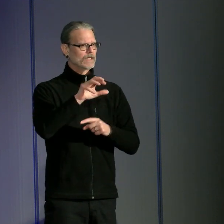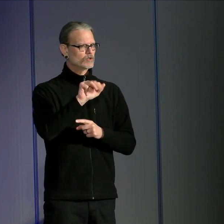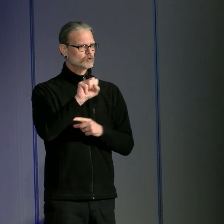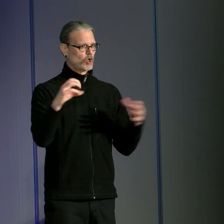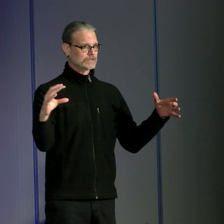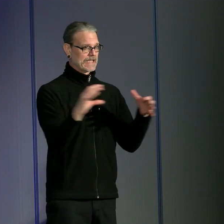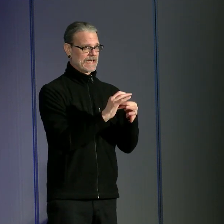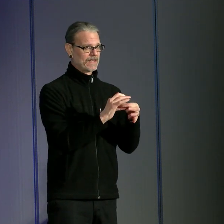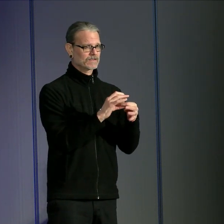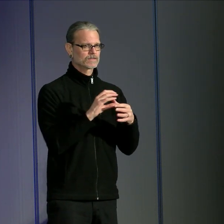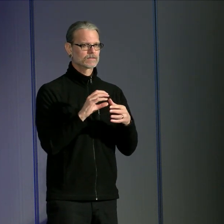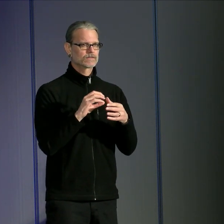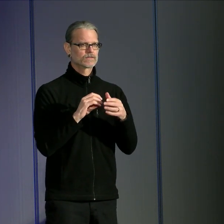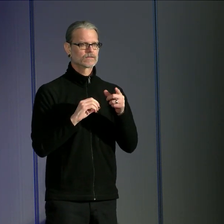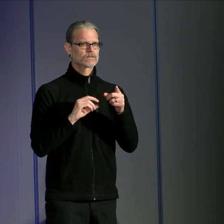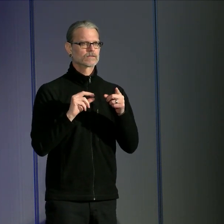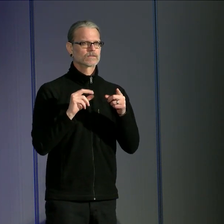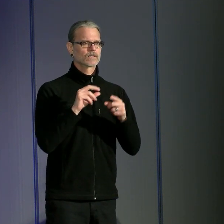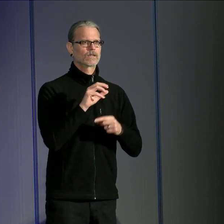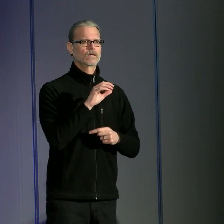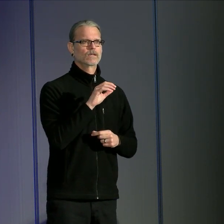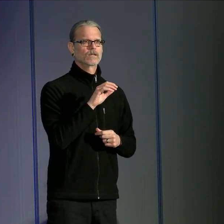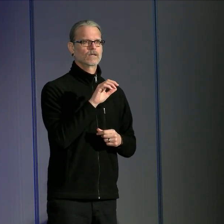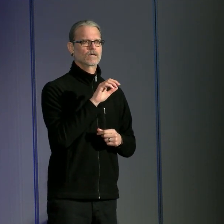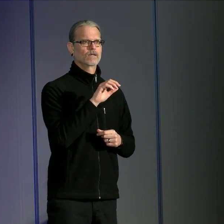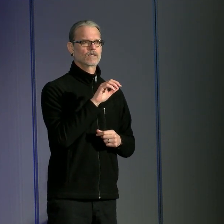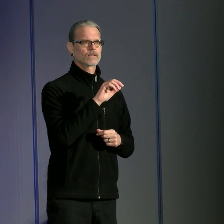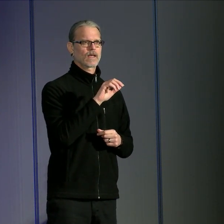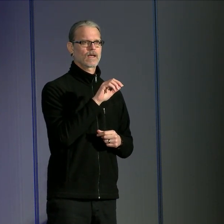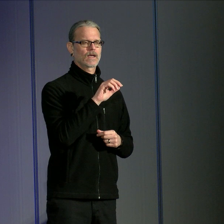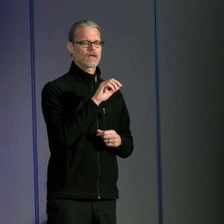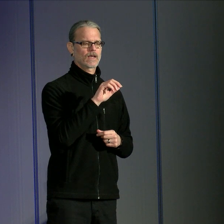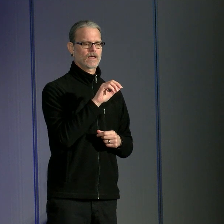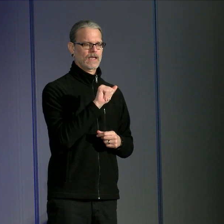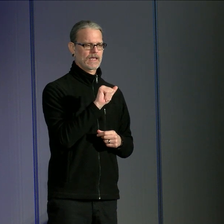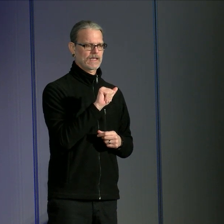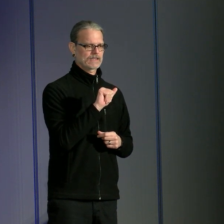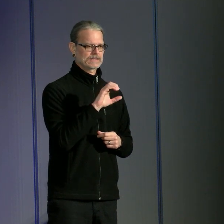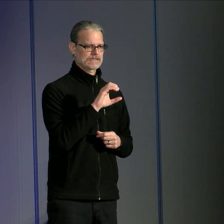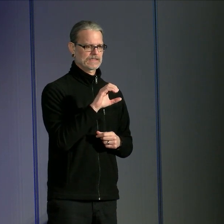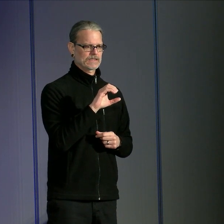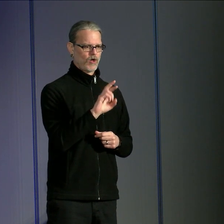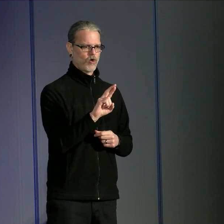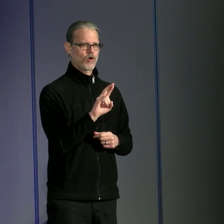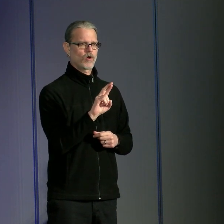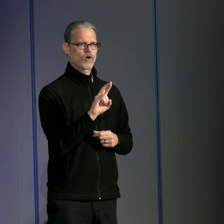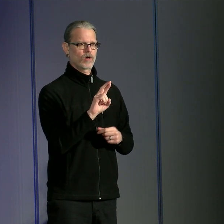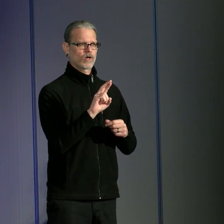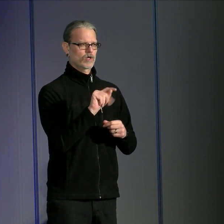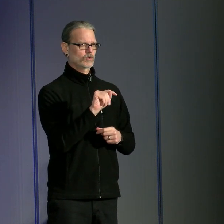by JAWS? [Away from mic] >> CHARLIE PIKE: The -- oh, is the toolkit